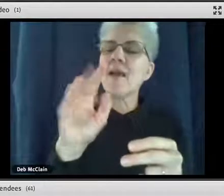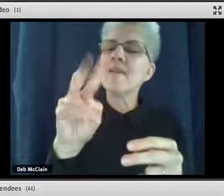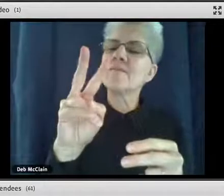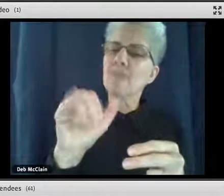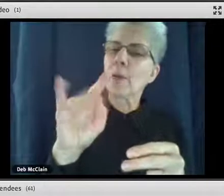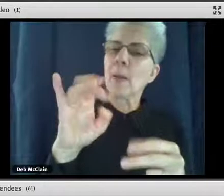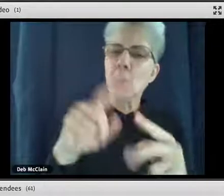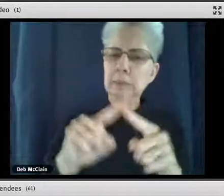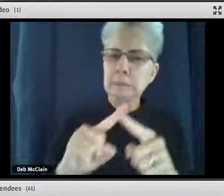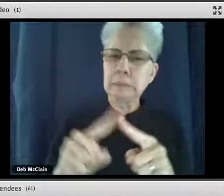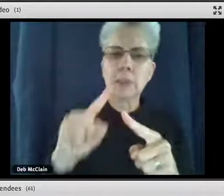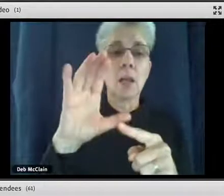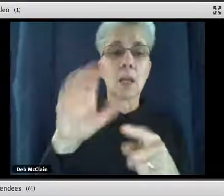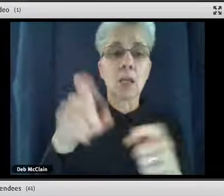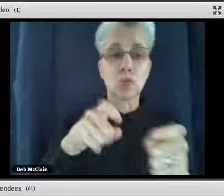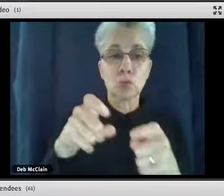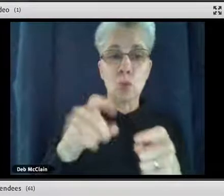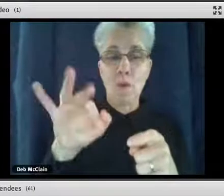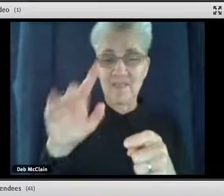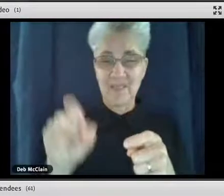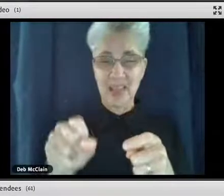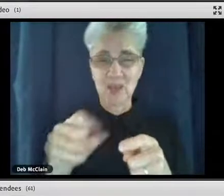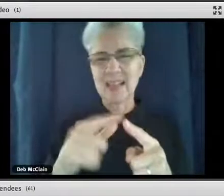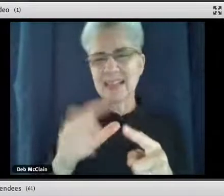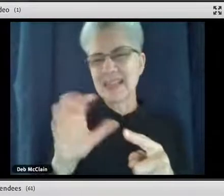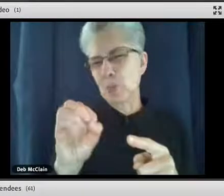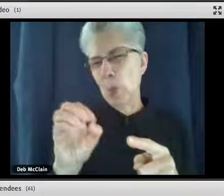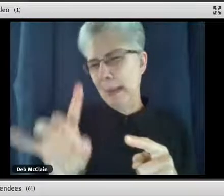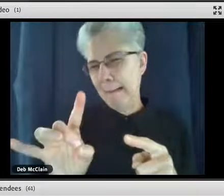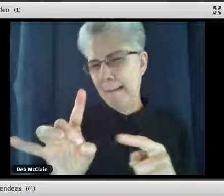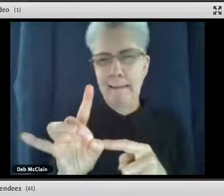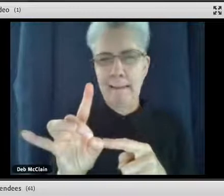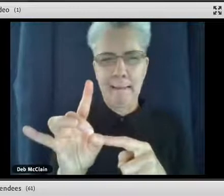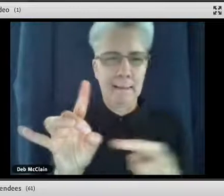They're kind of what they refer to as, like, the 008 field,